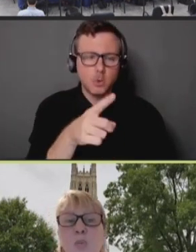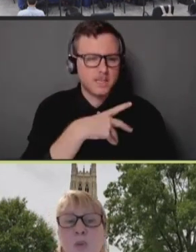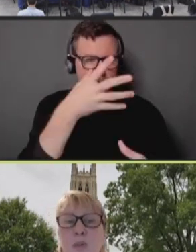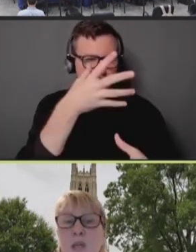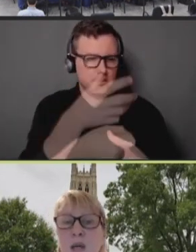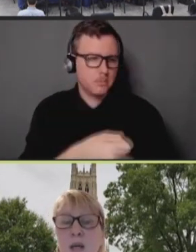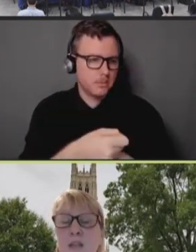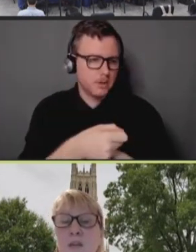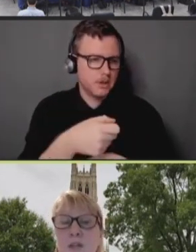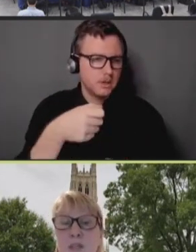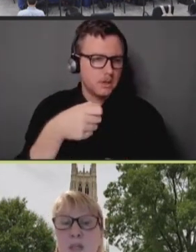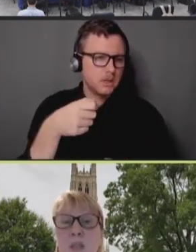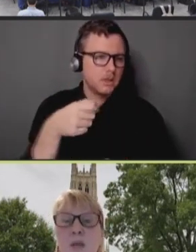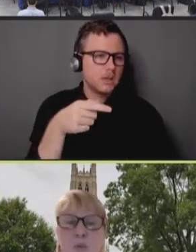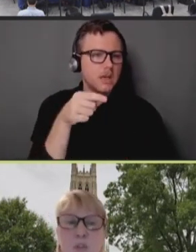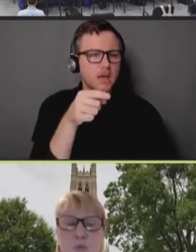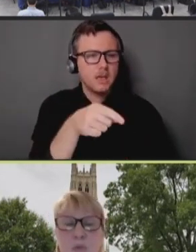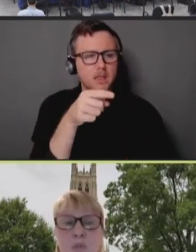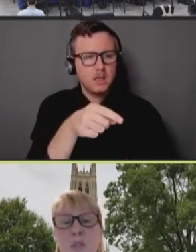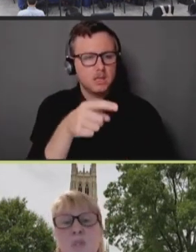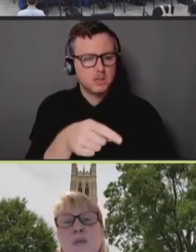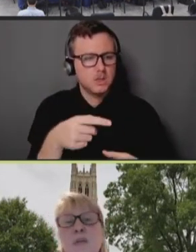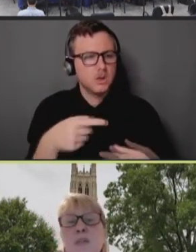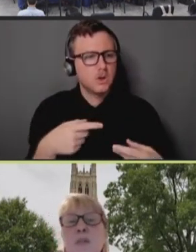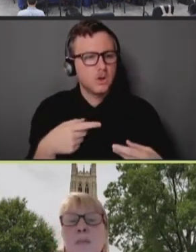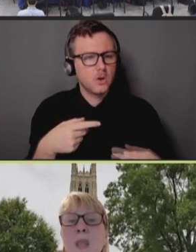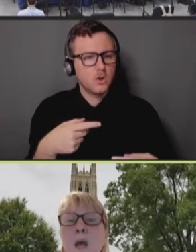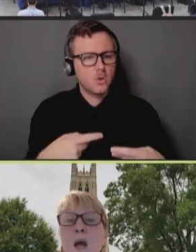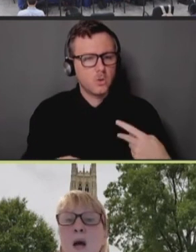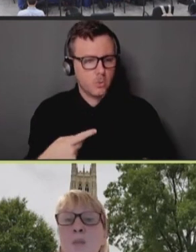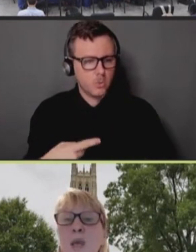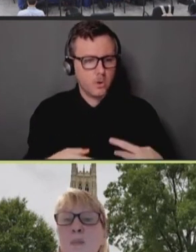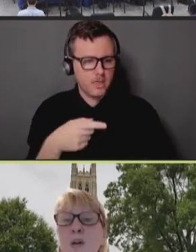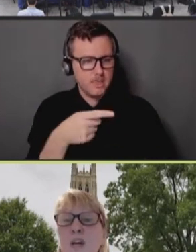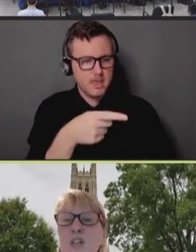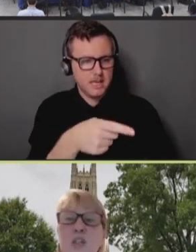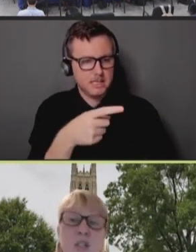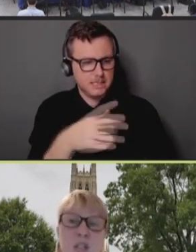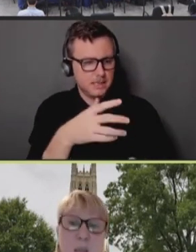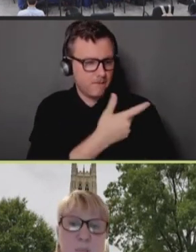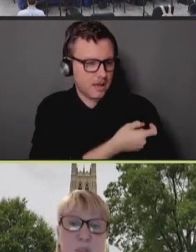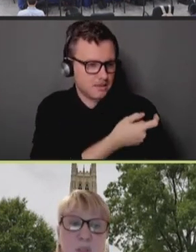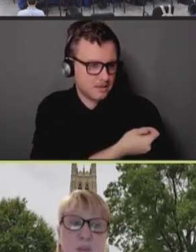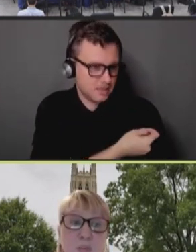Pneumococcal polysaccharide vaccine, which was this vaccine, may provide genotype-specific